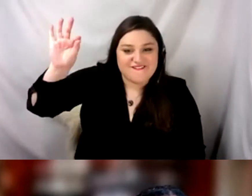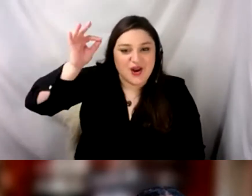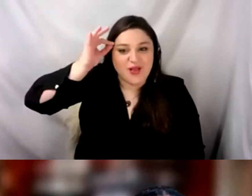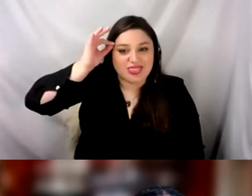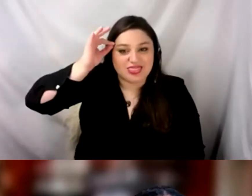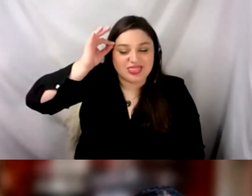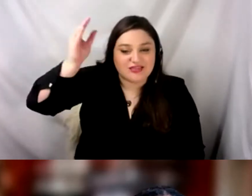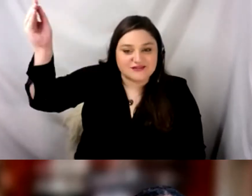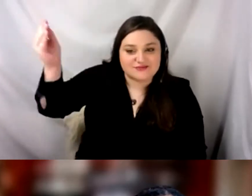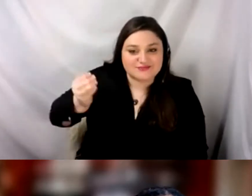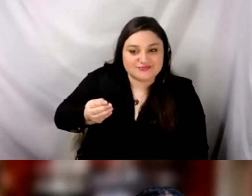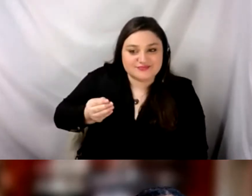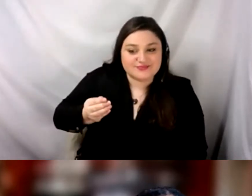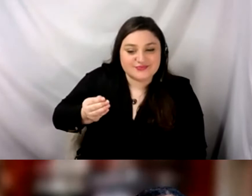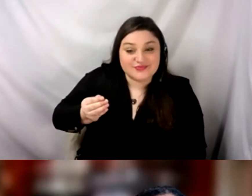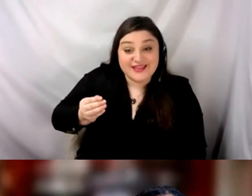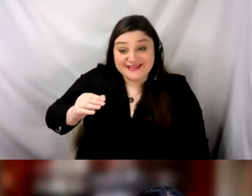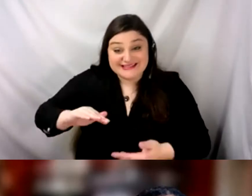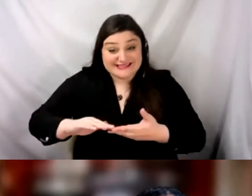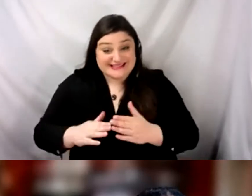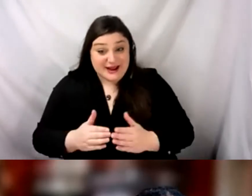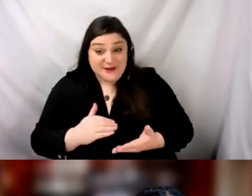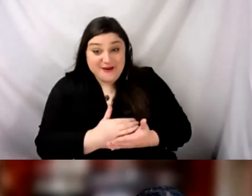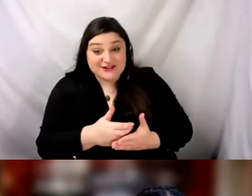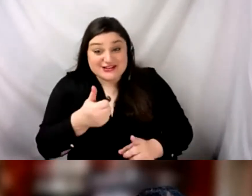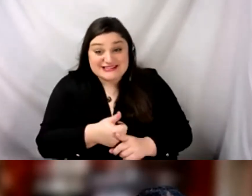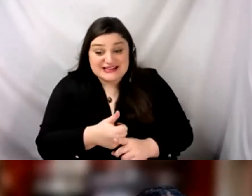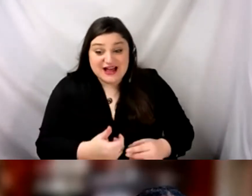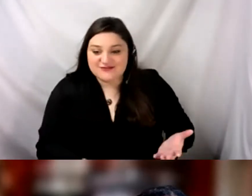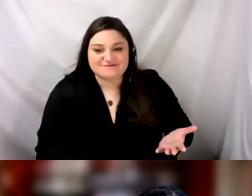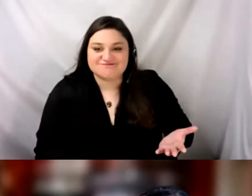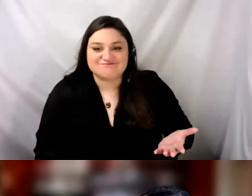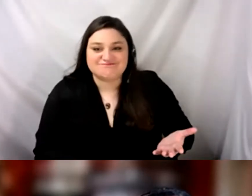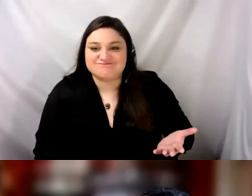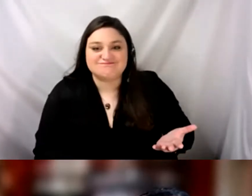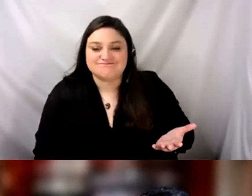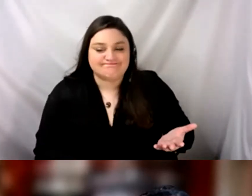a mechanism to do this. We could advocate